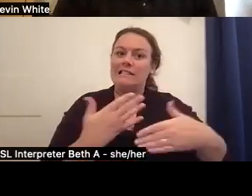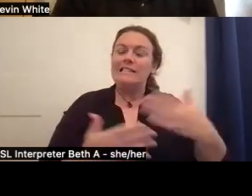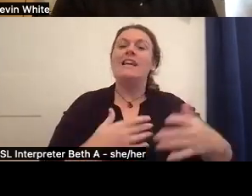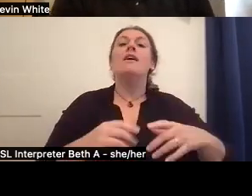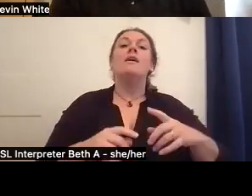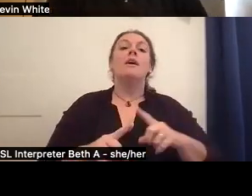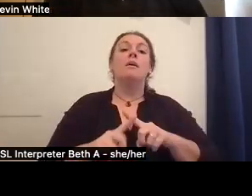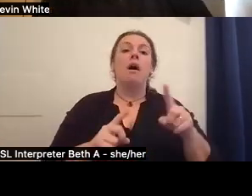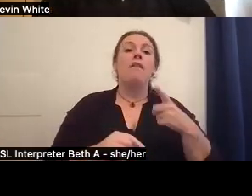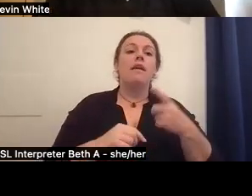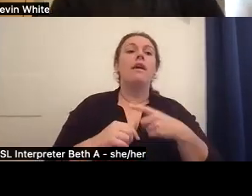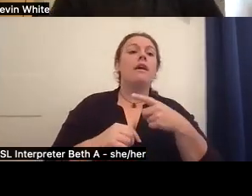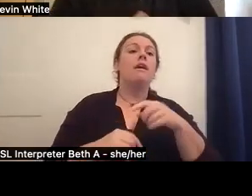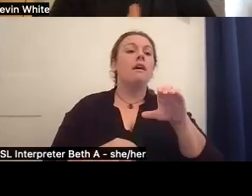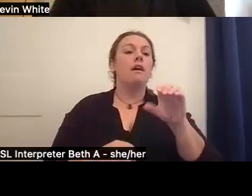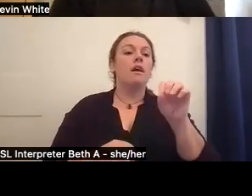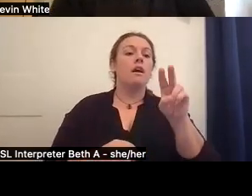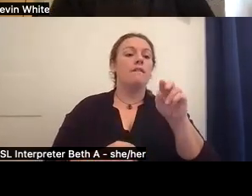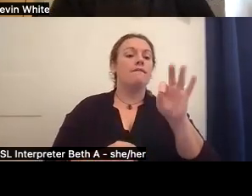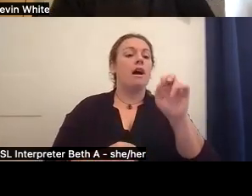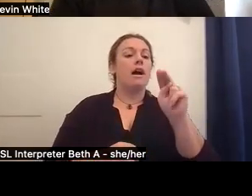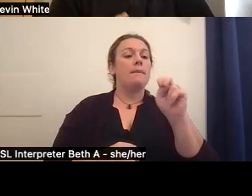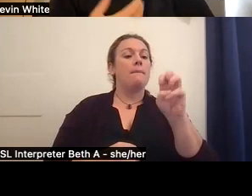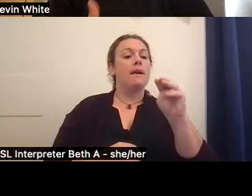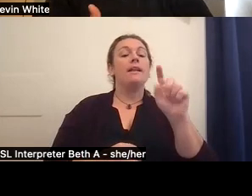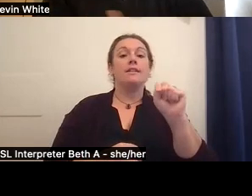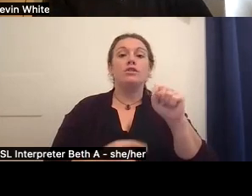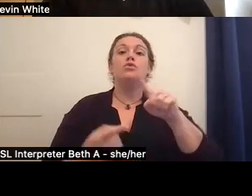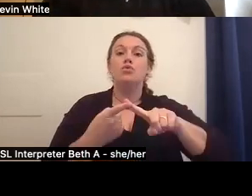to reserves and forced relocations do cause internal strains so that's where that person,